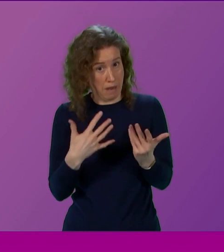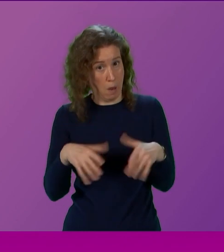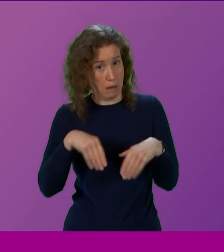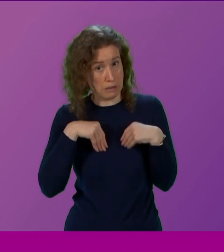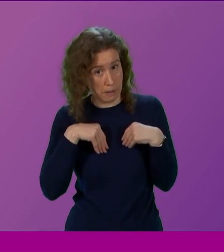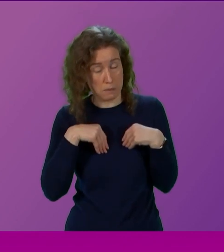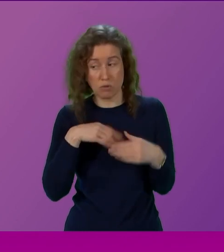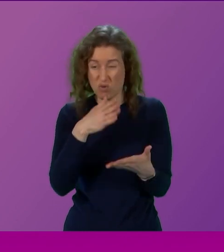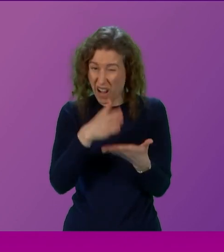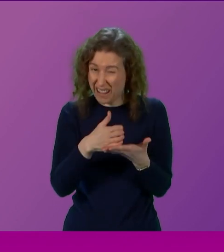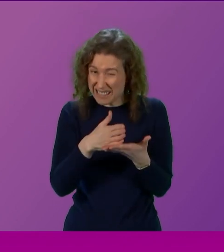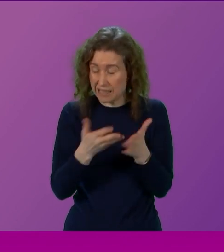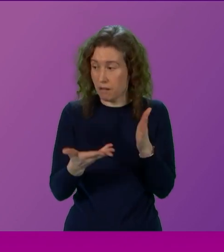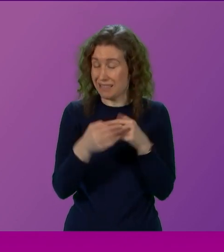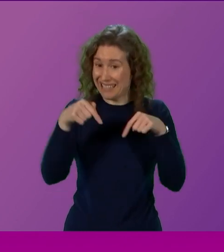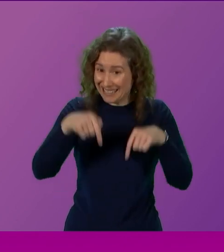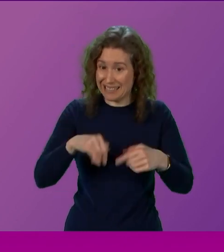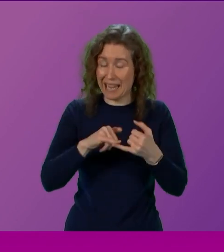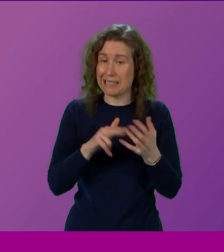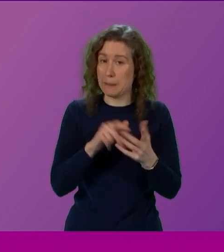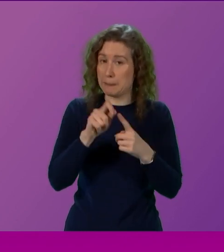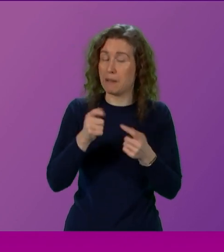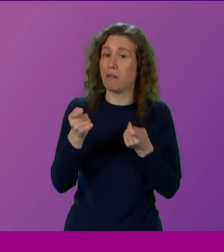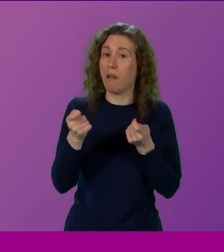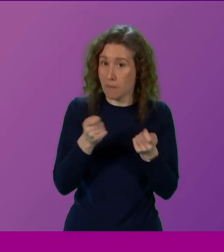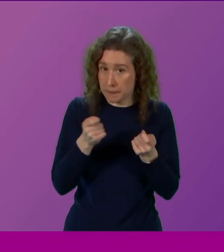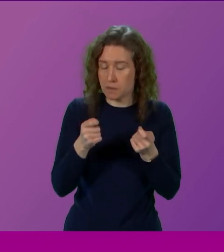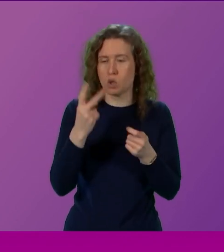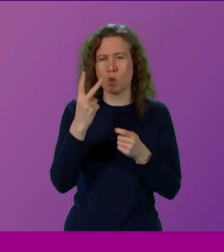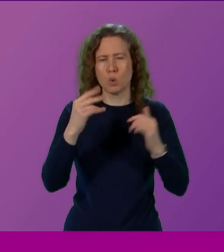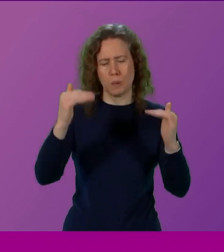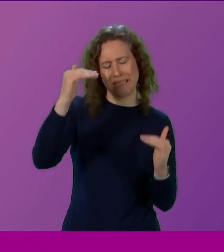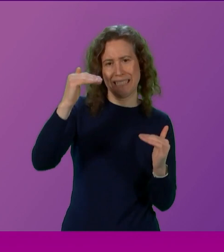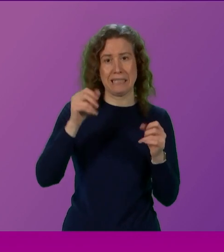in reality, under this SNP Government, the two-tier system is already here?